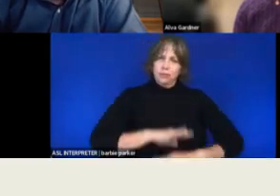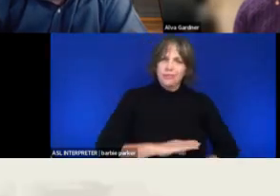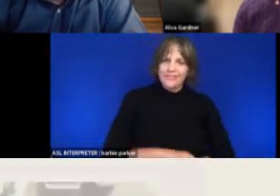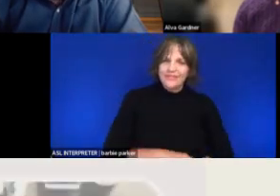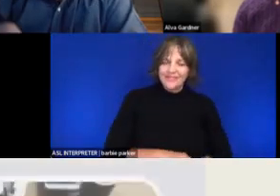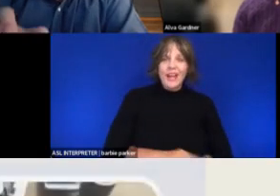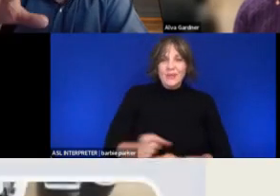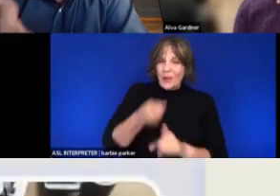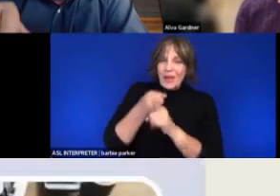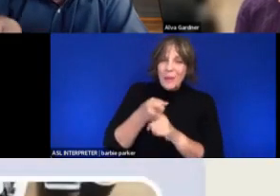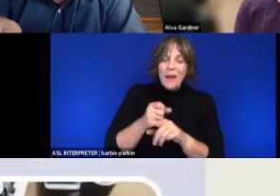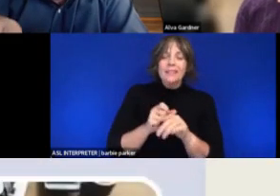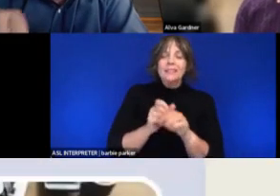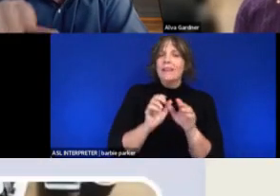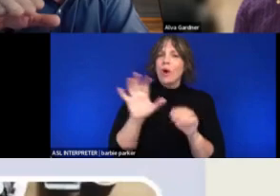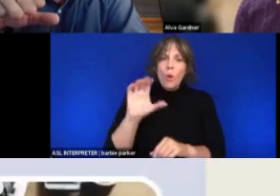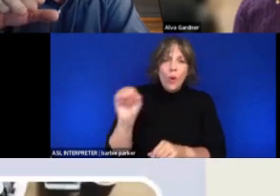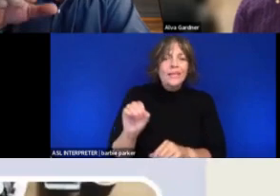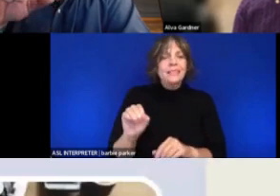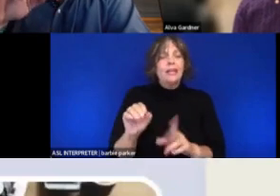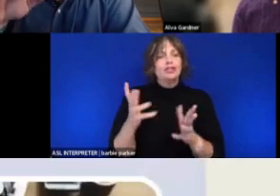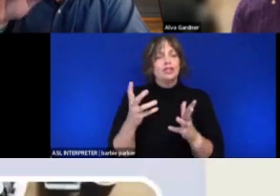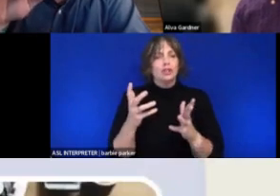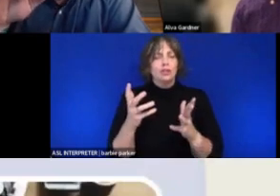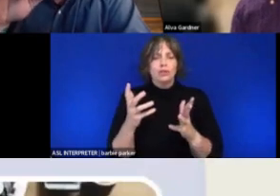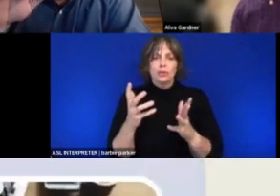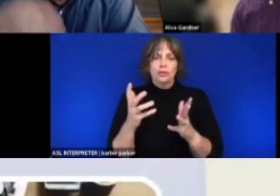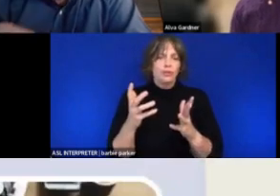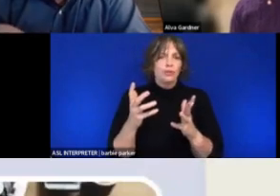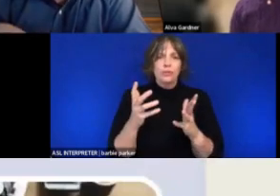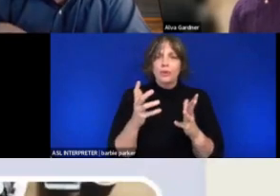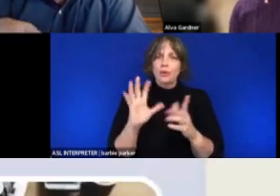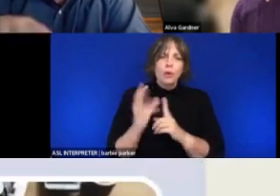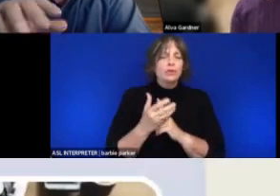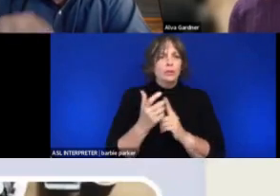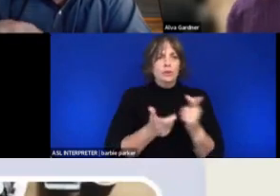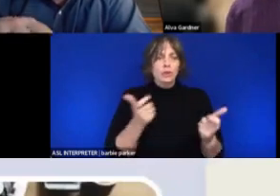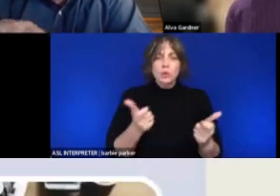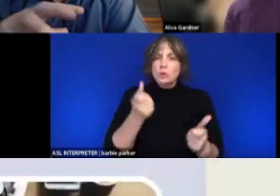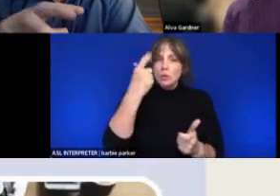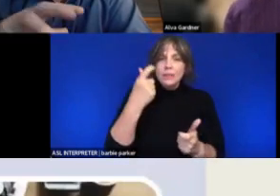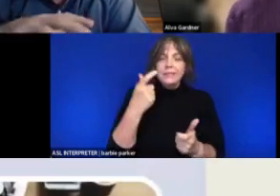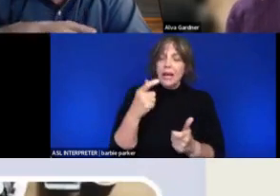huge. Employees will leave an organization that's got a bad